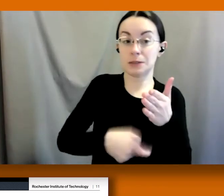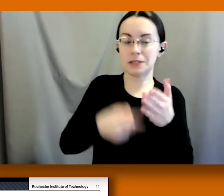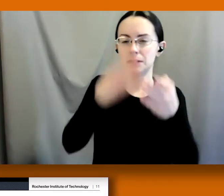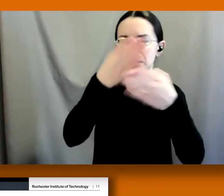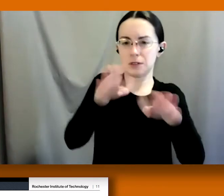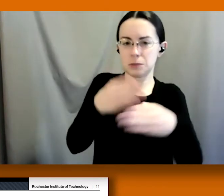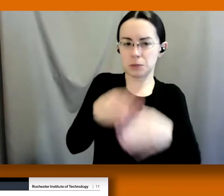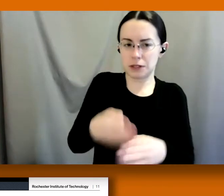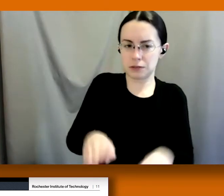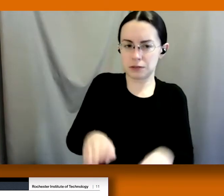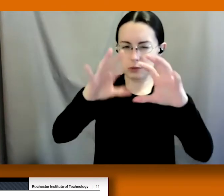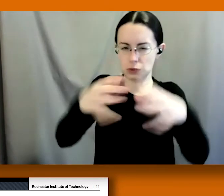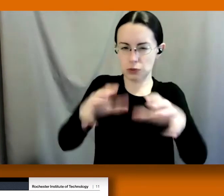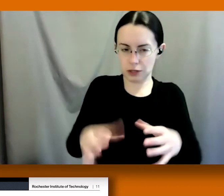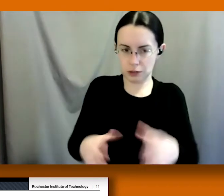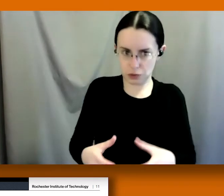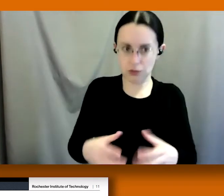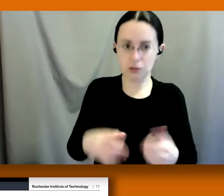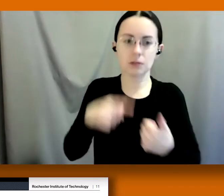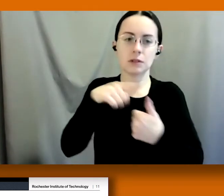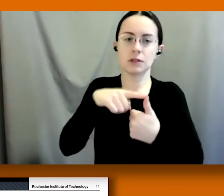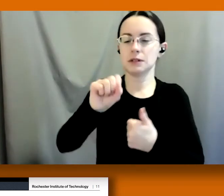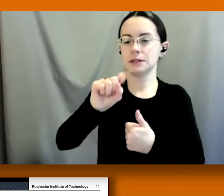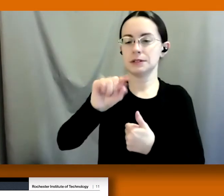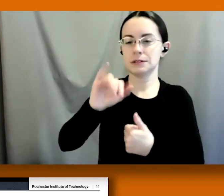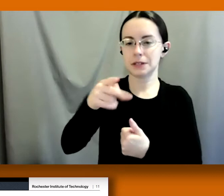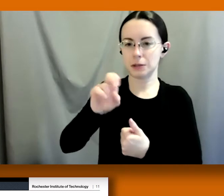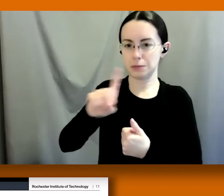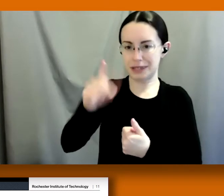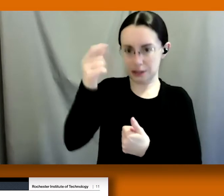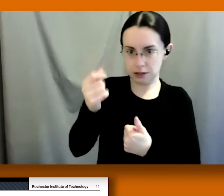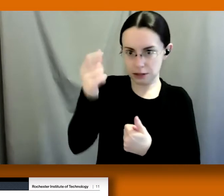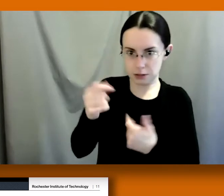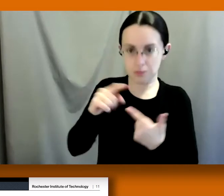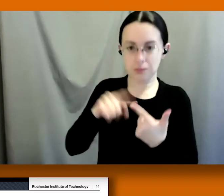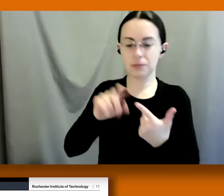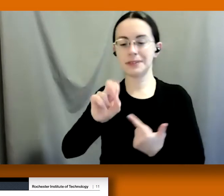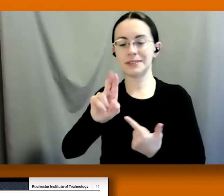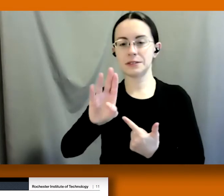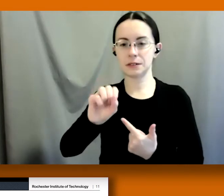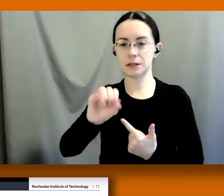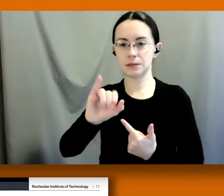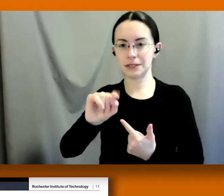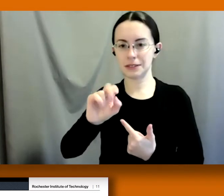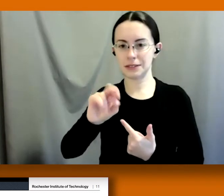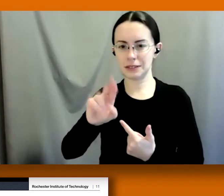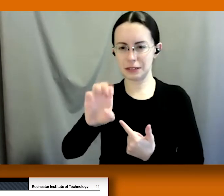which would be stipends, subsistence or per diem,